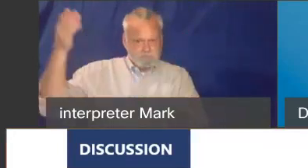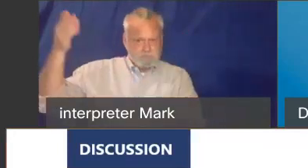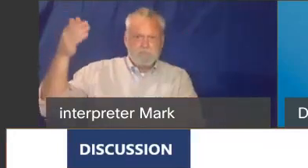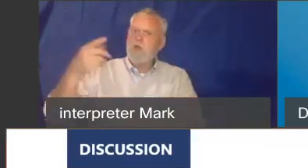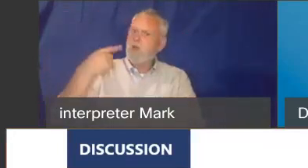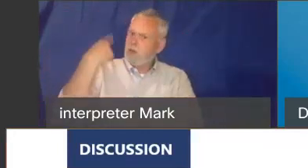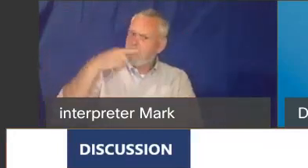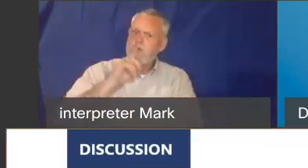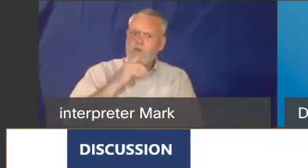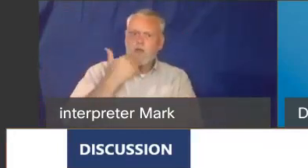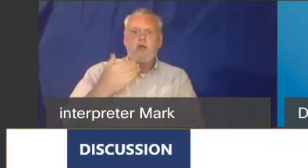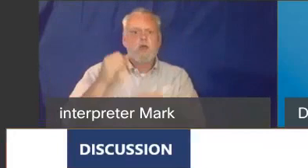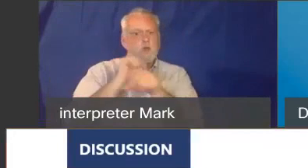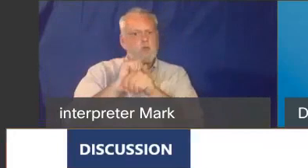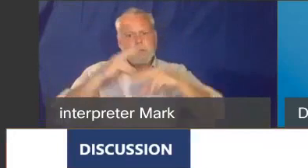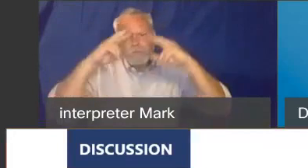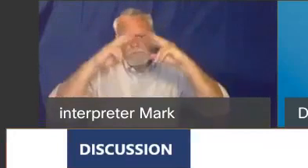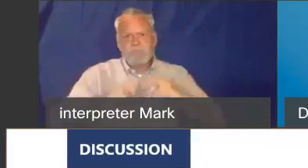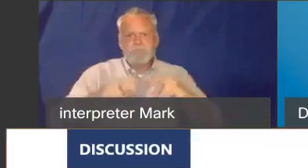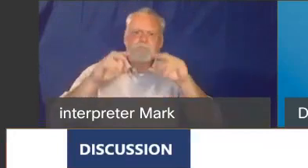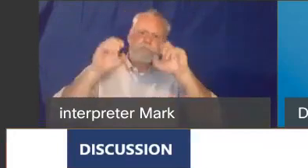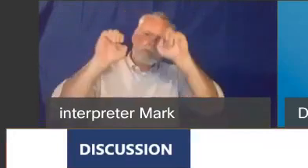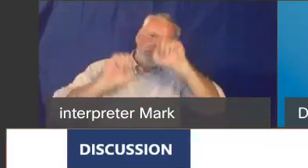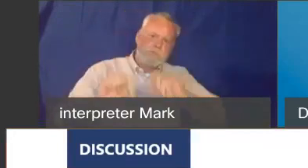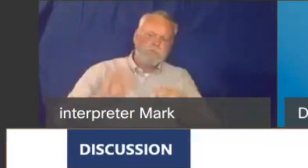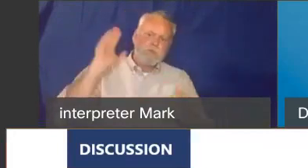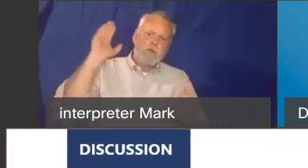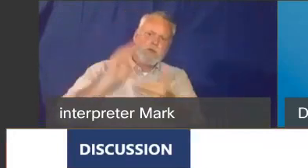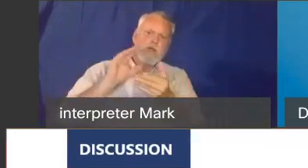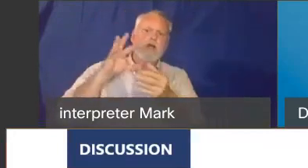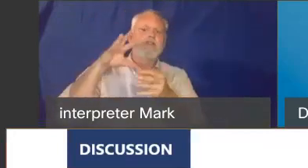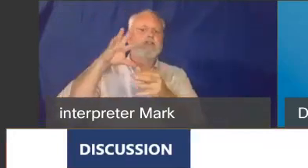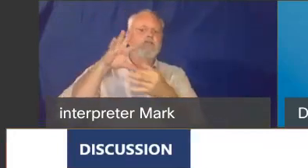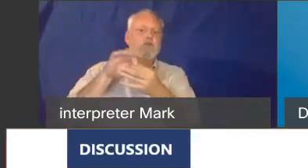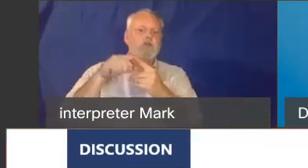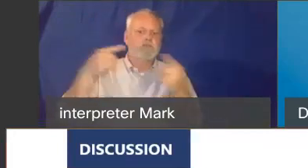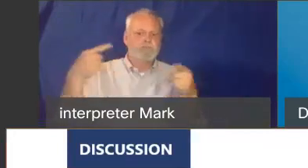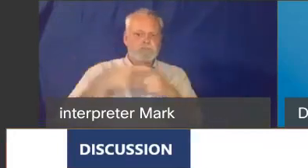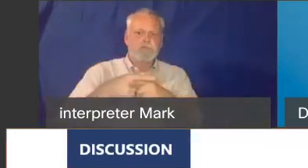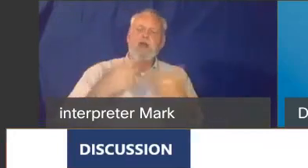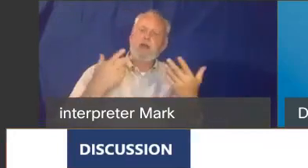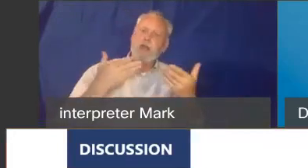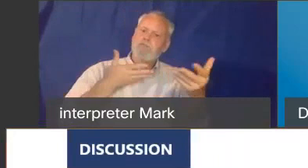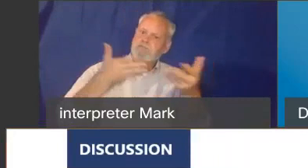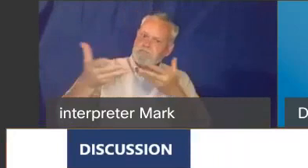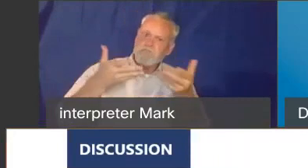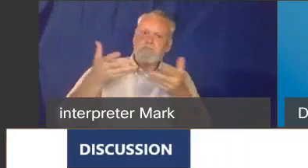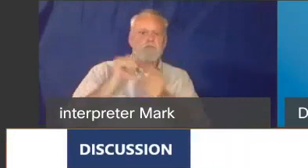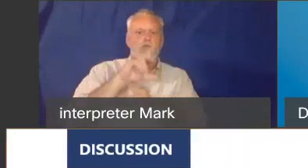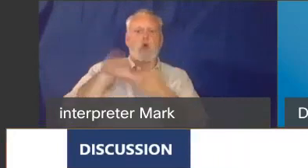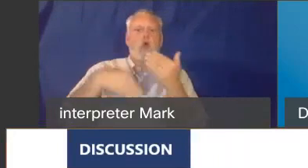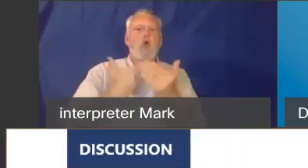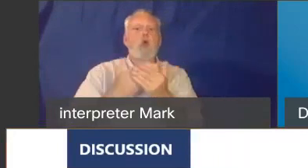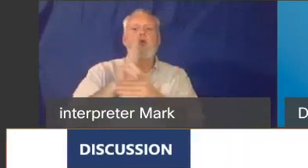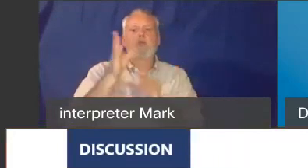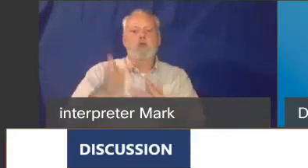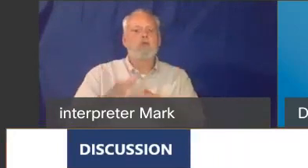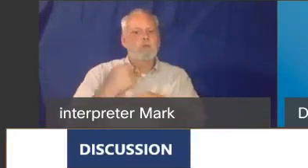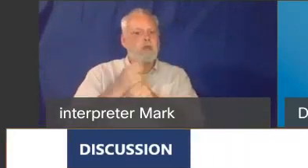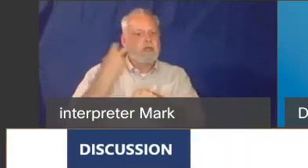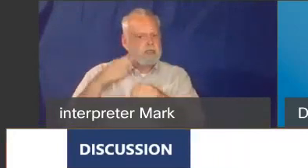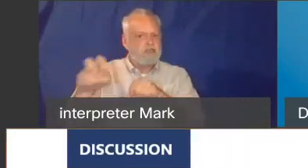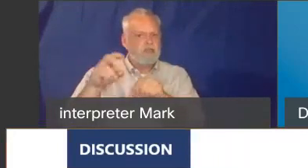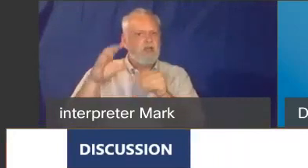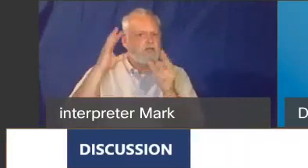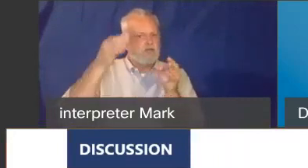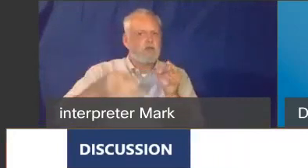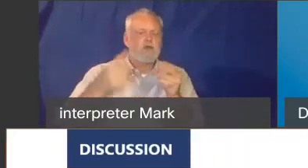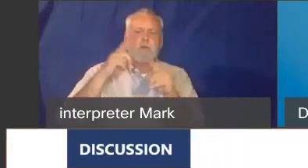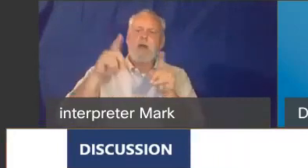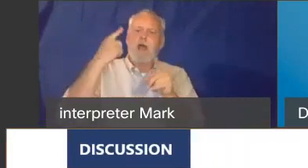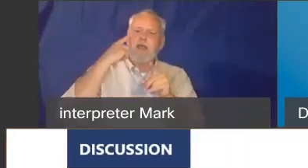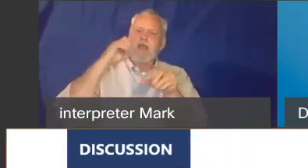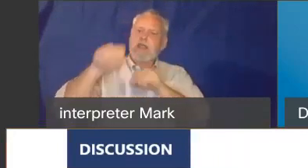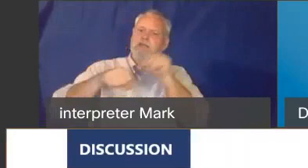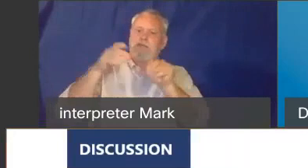Evaluating, um, reduction in conflicts and accommodating all users and making some tough choices. But, uh, I think the cyclist along this corridor or have been suffering through some.